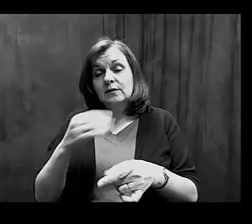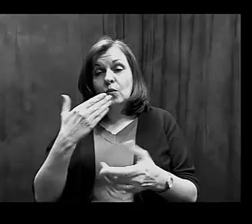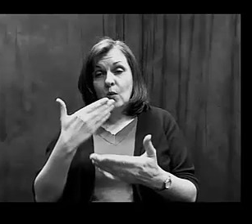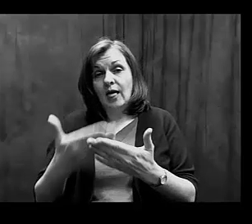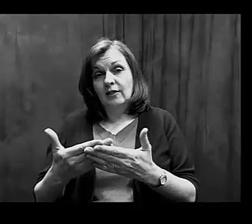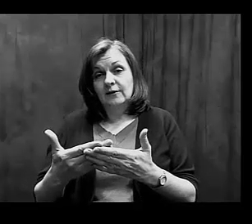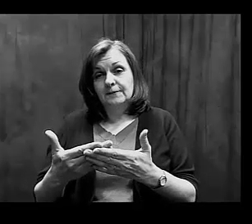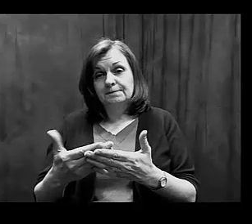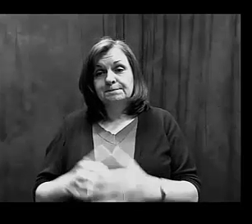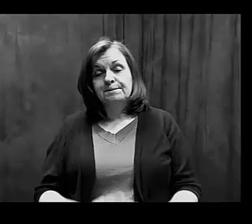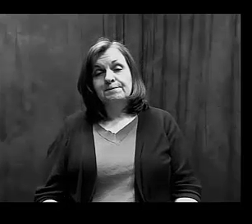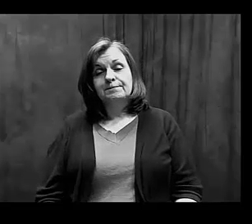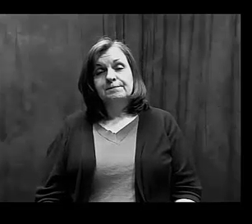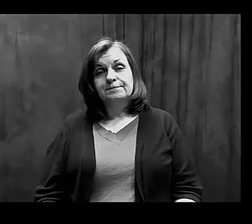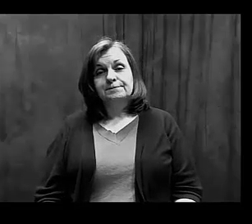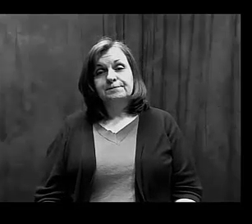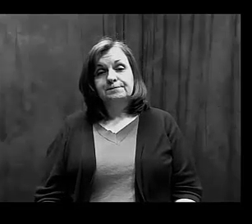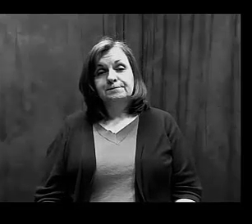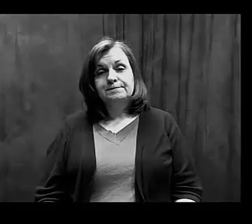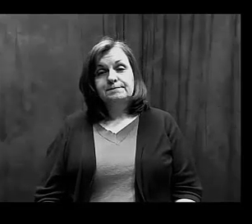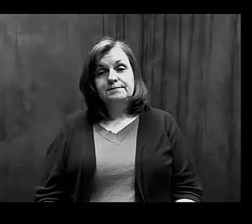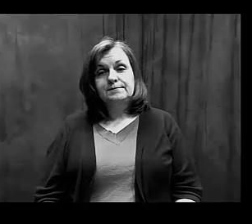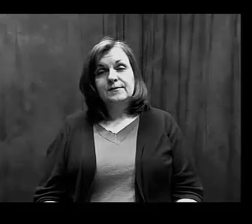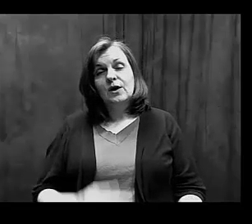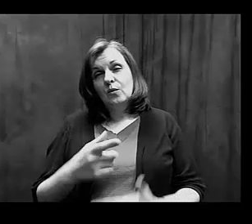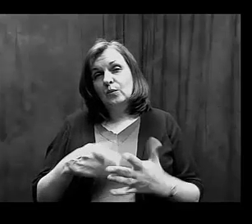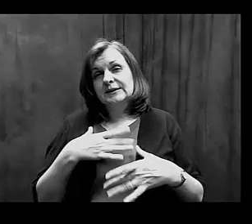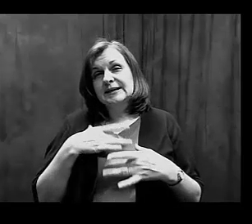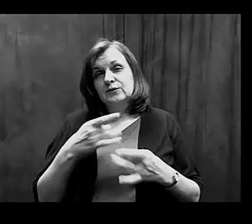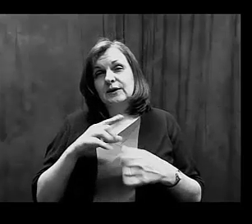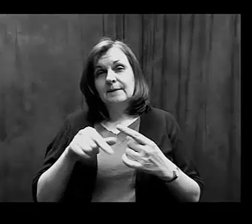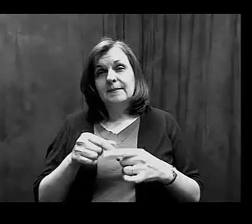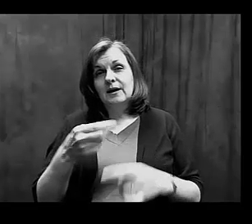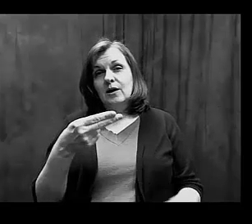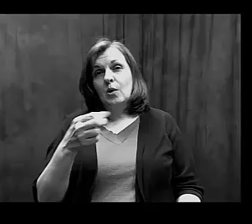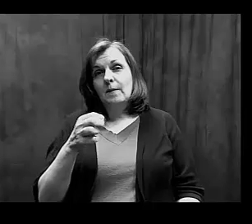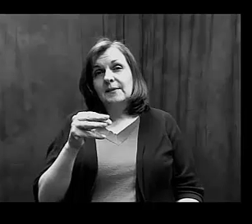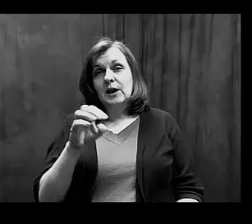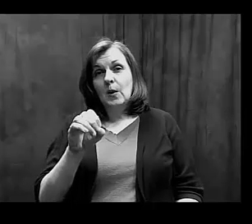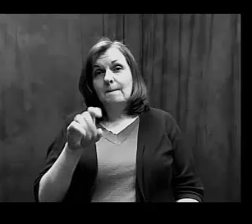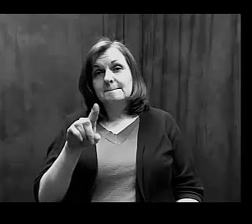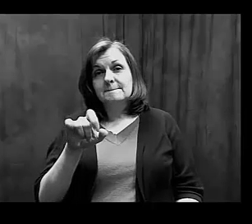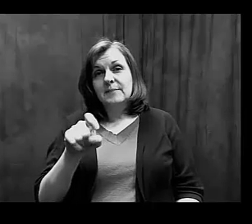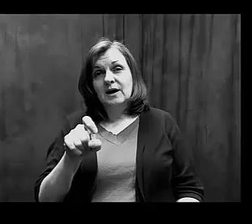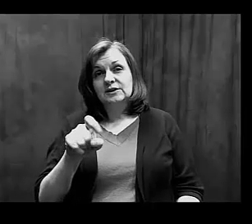the interesting part of homeobox genes is that have your that their highly conserved